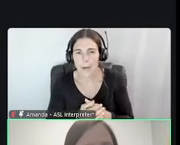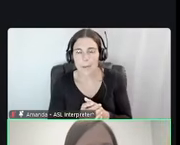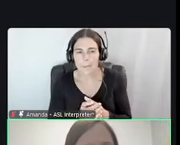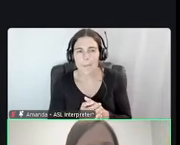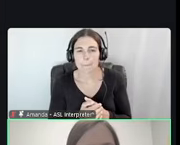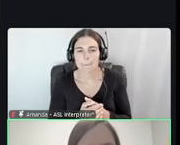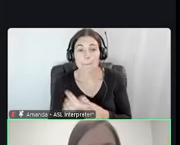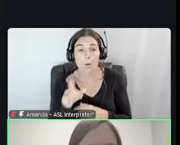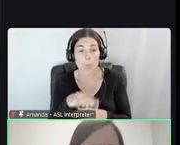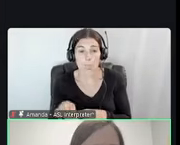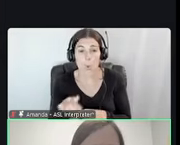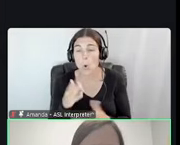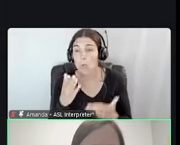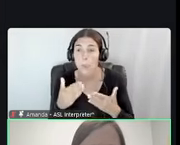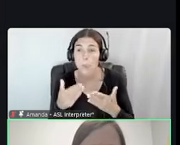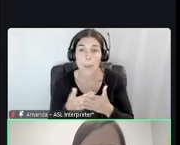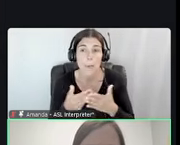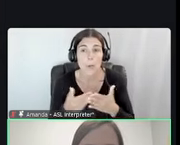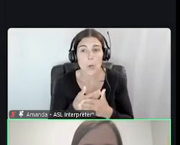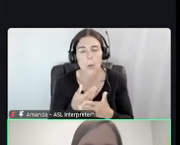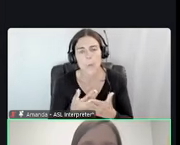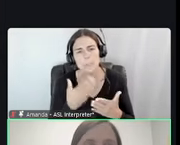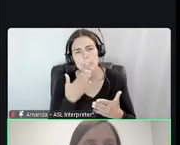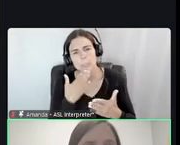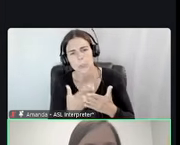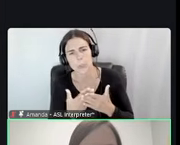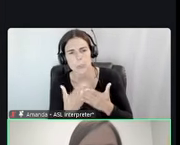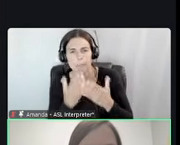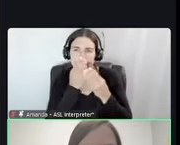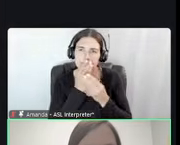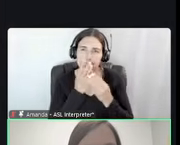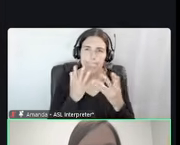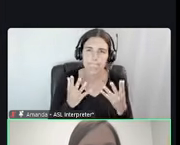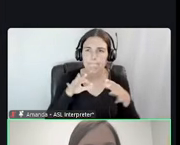of you who might be new, I think it's always good to level set. And then I'm going to talk through